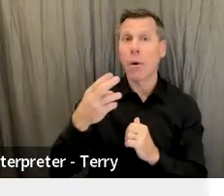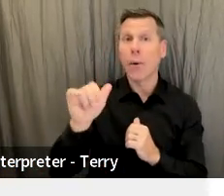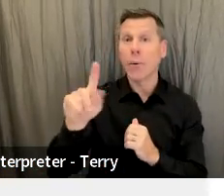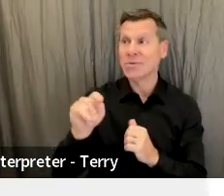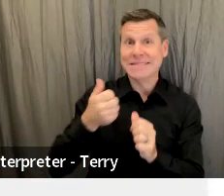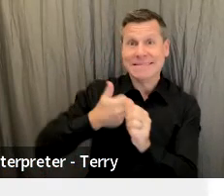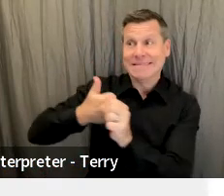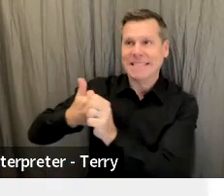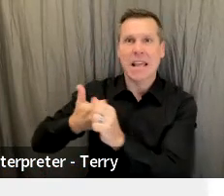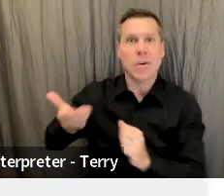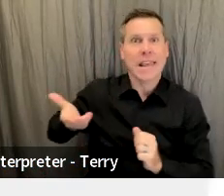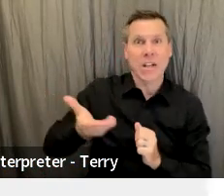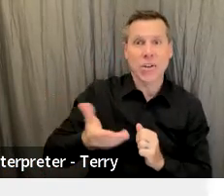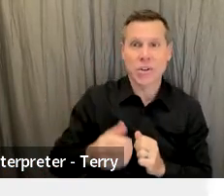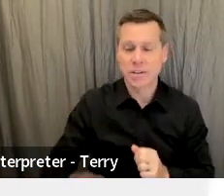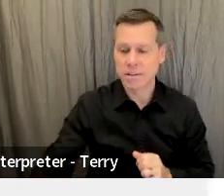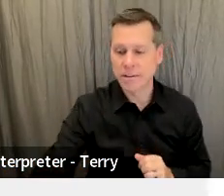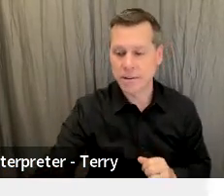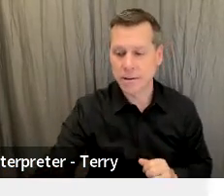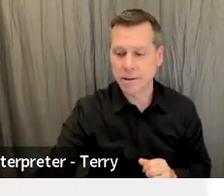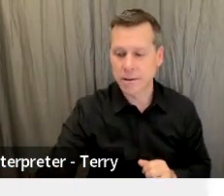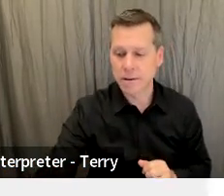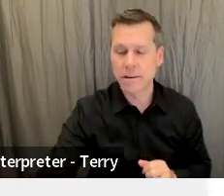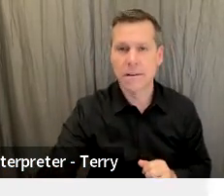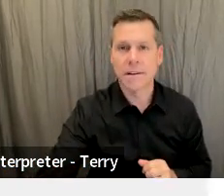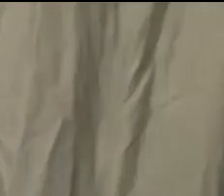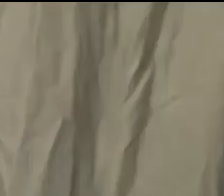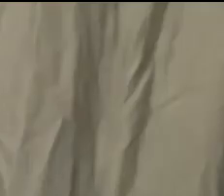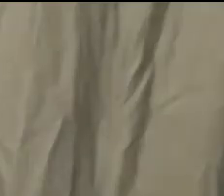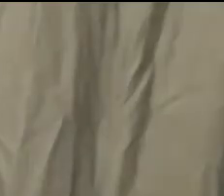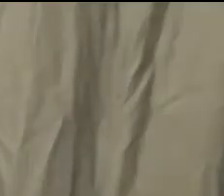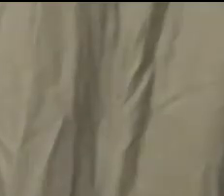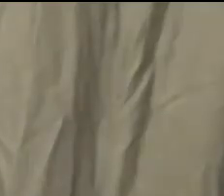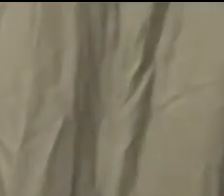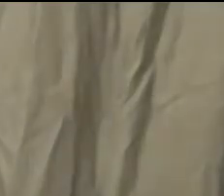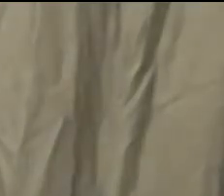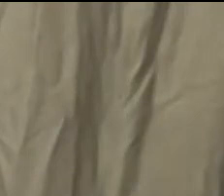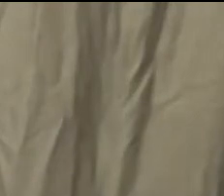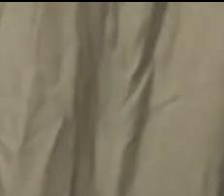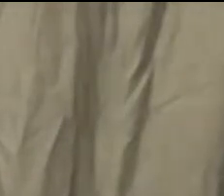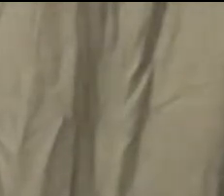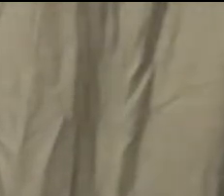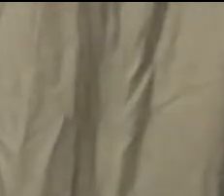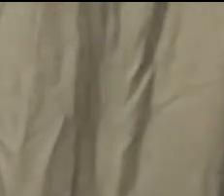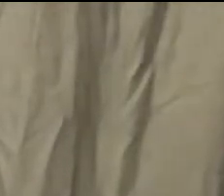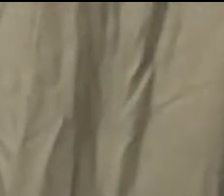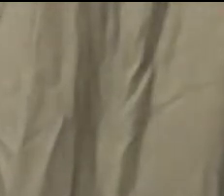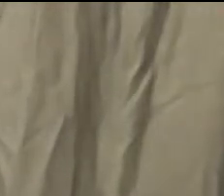And I'm on the wrong sides. Hold on just a second. That's like that doesn't look right